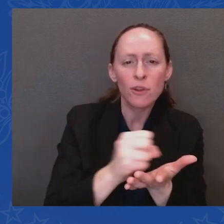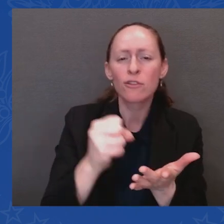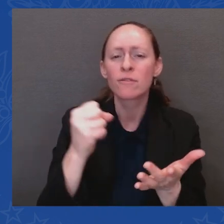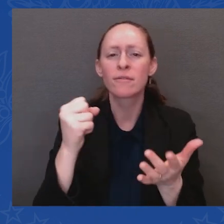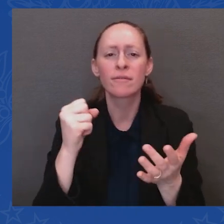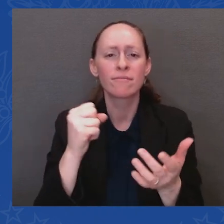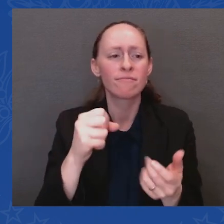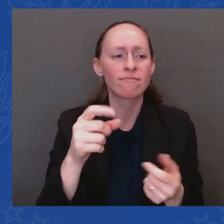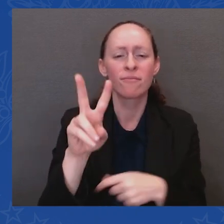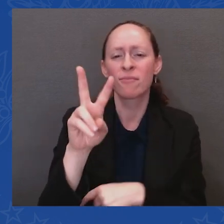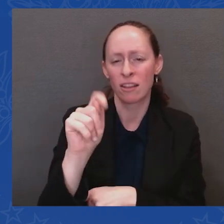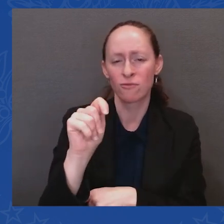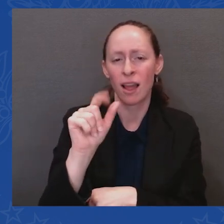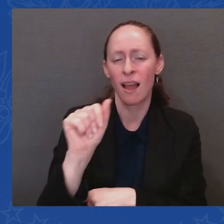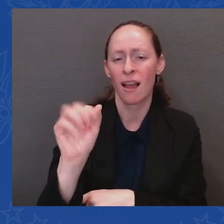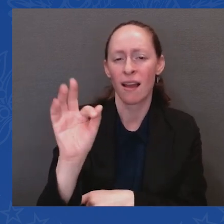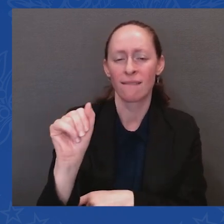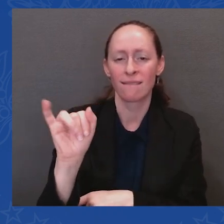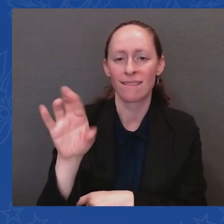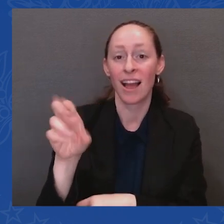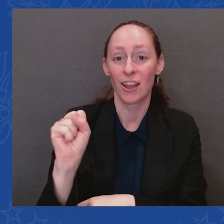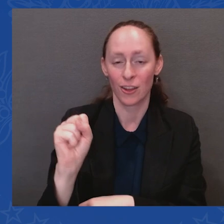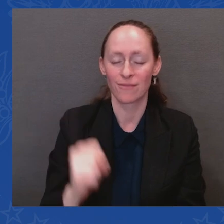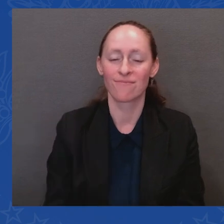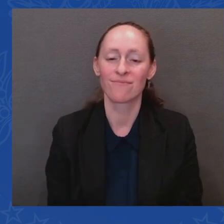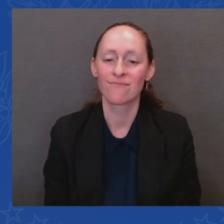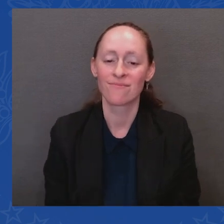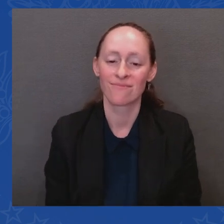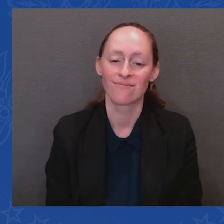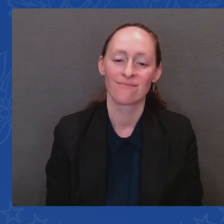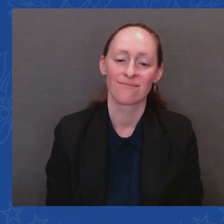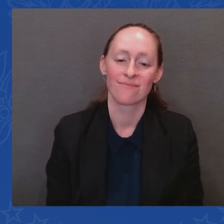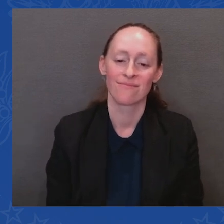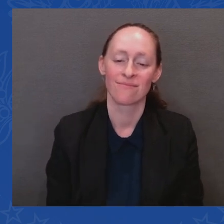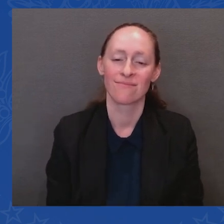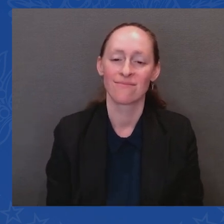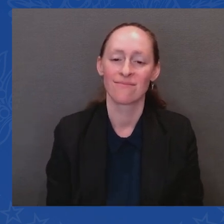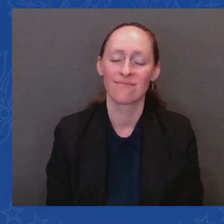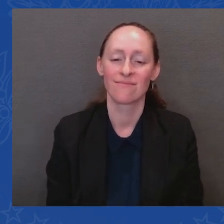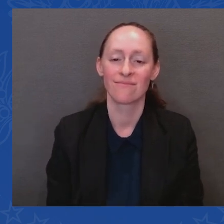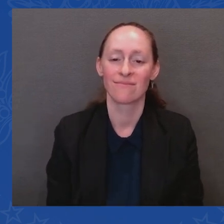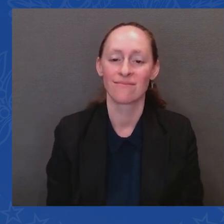and a mentor in the very same VA programs that offered him a second chance.